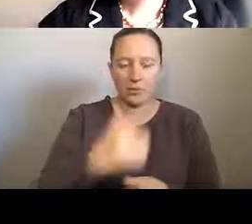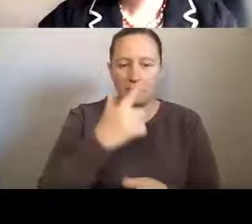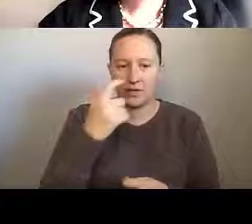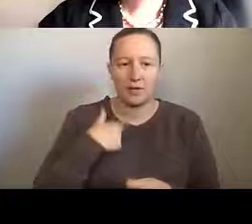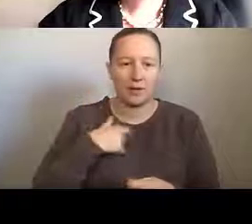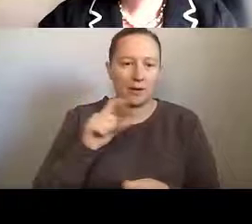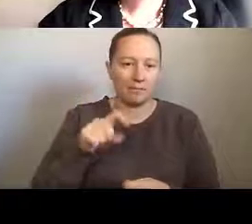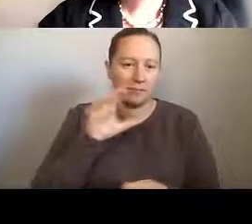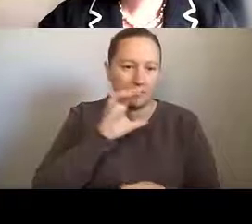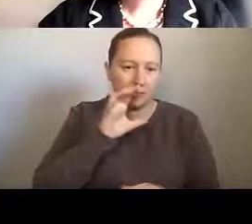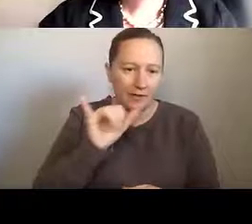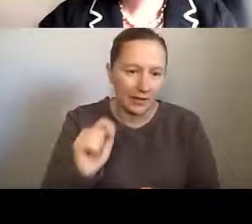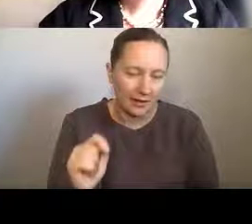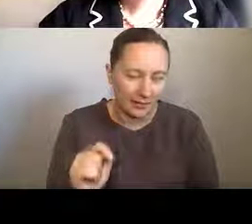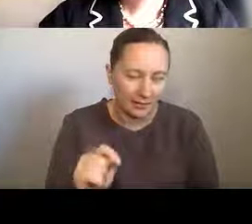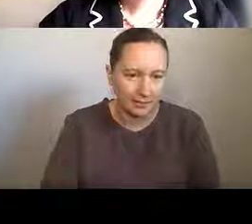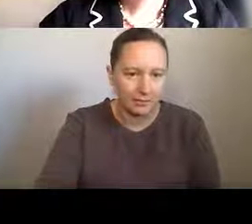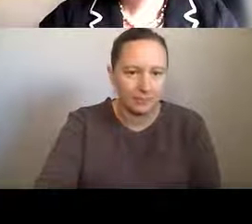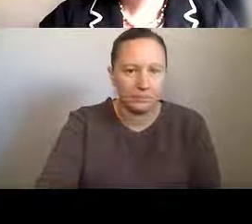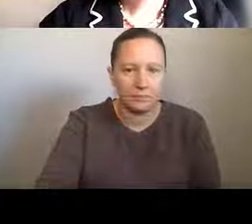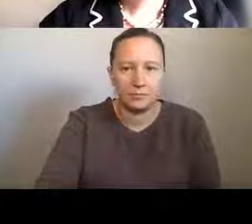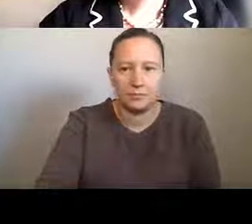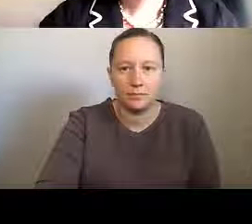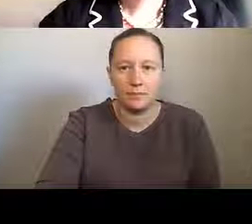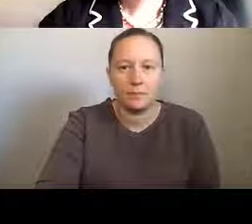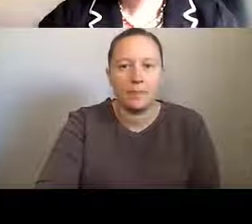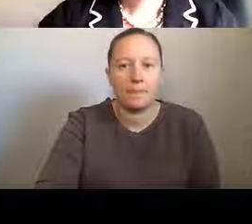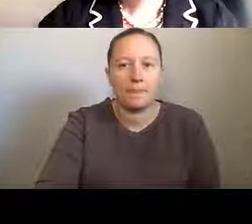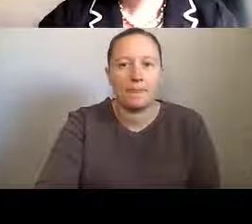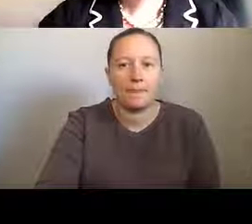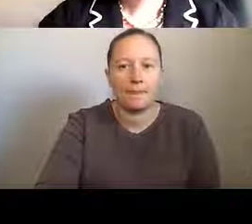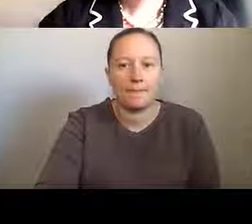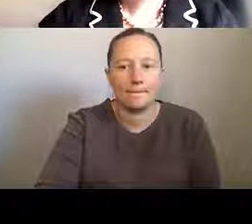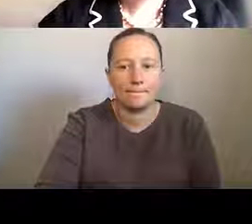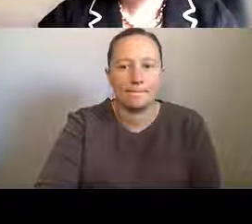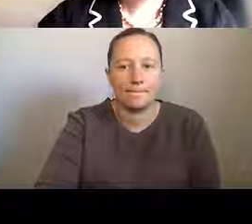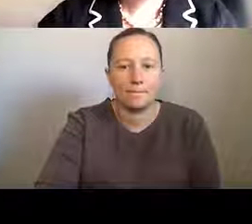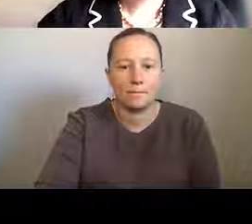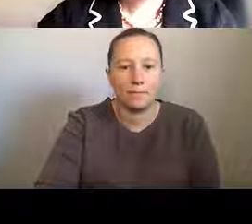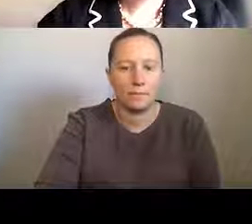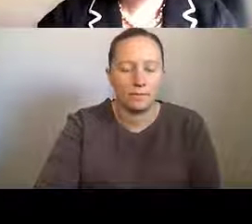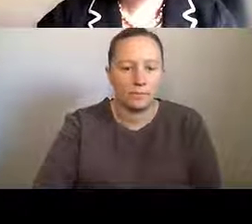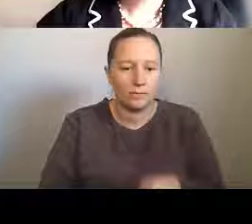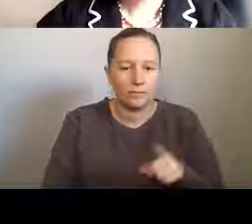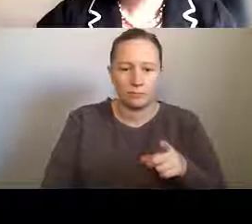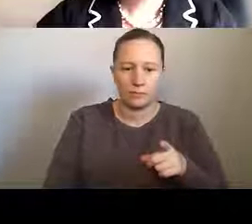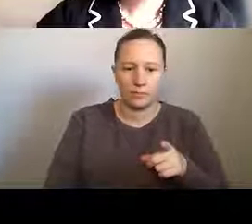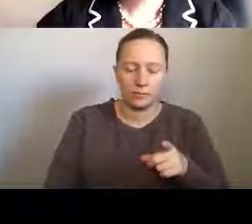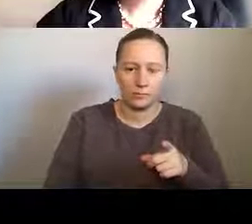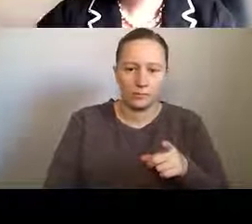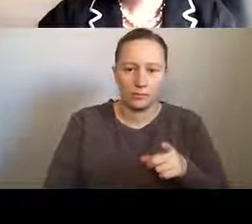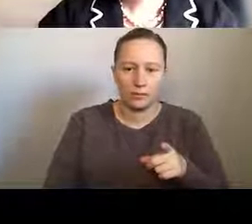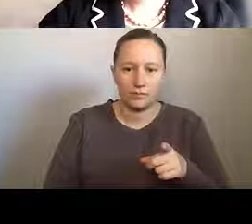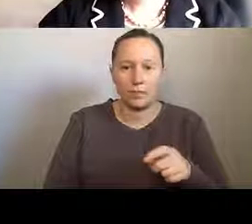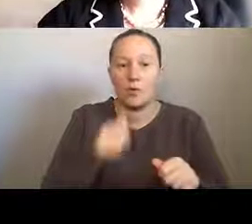All right, exemption four. So remember how I said